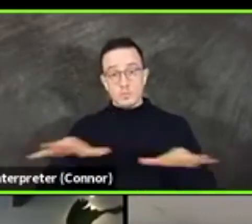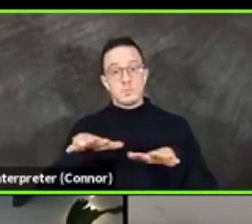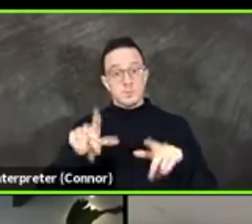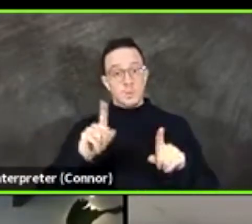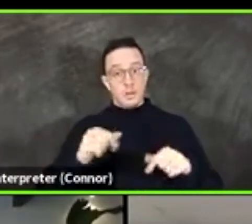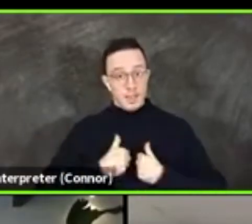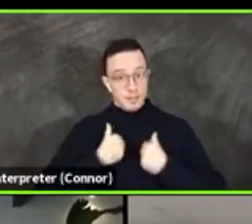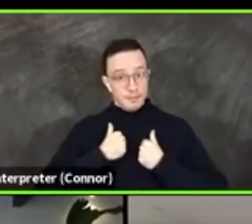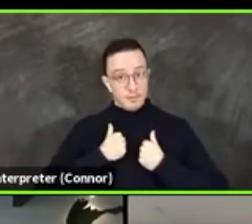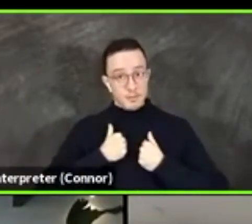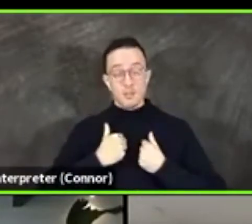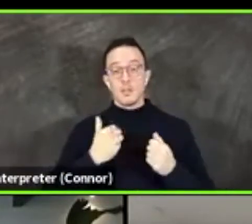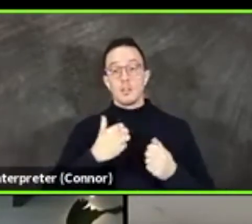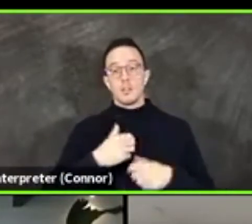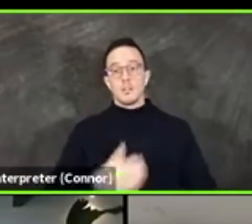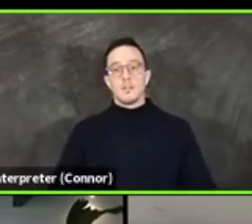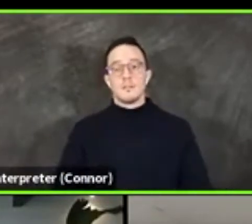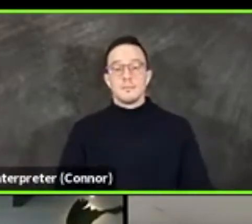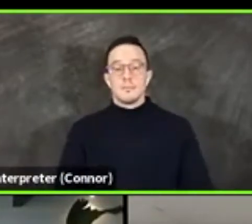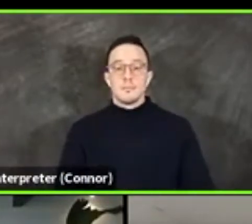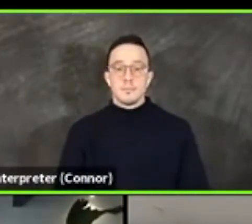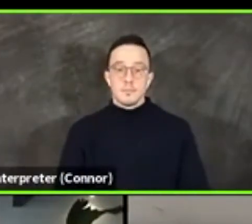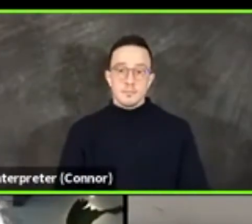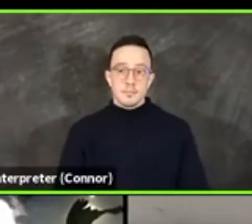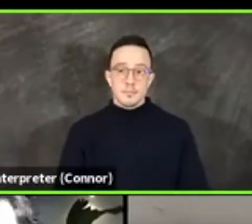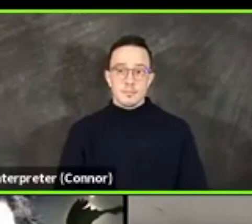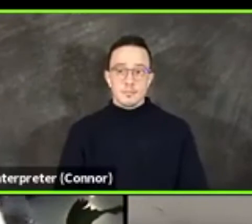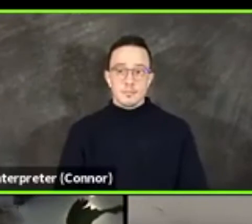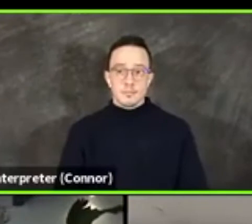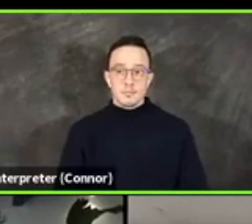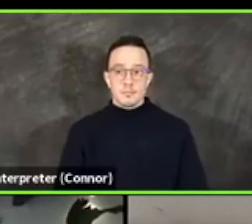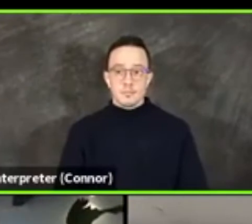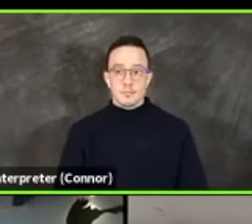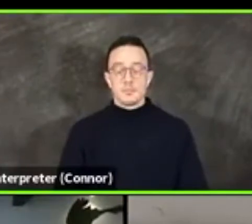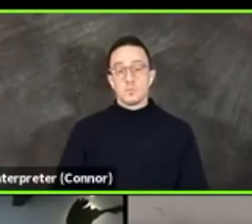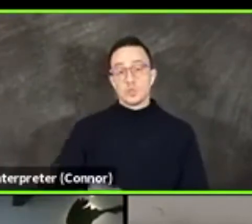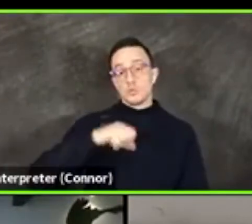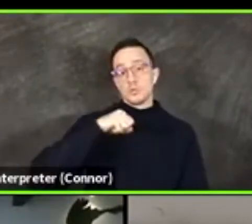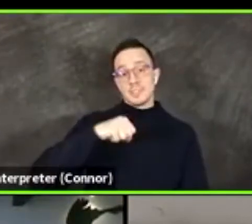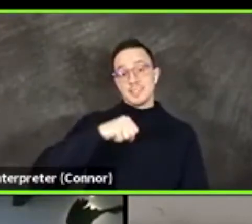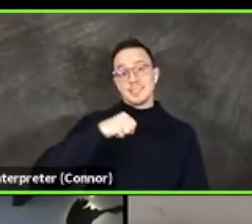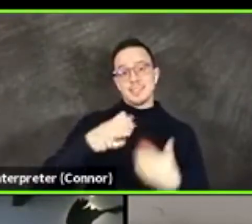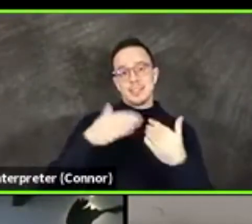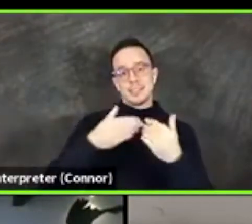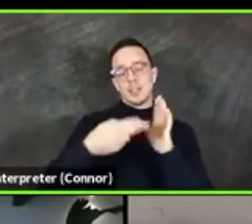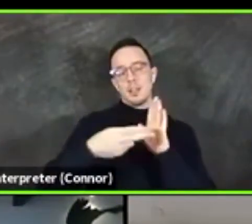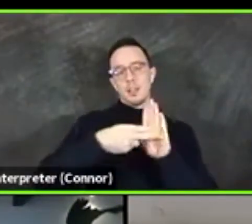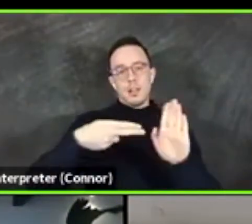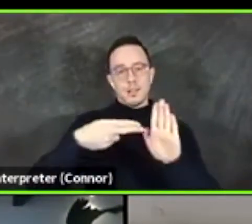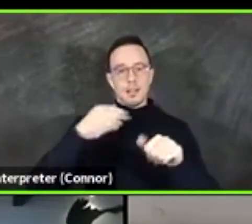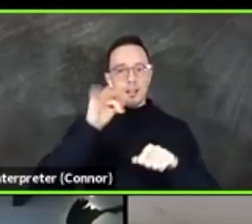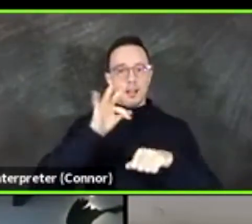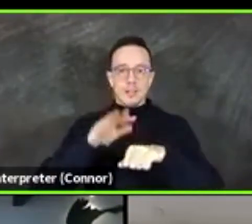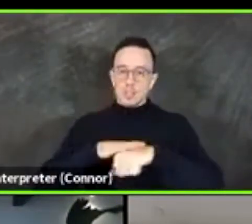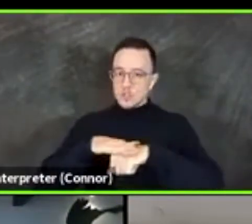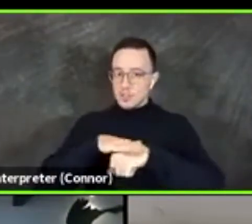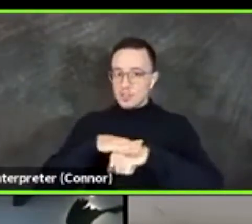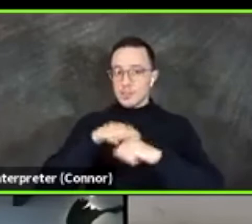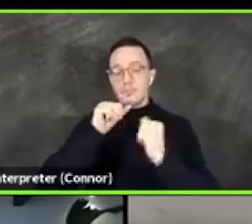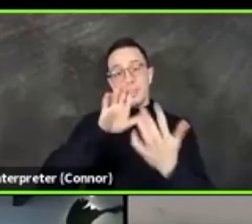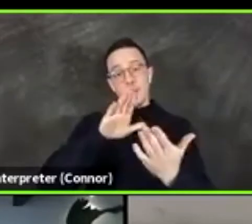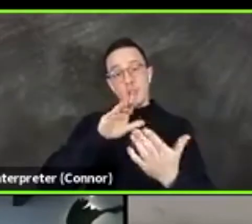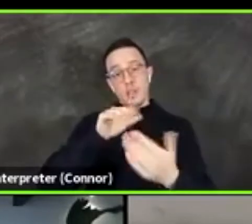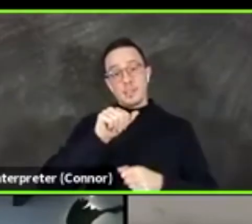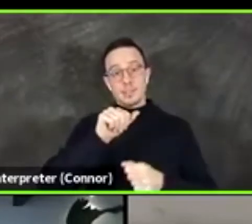LABELING OF "INDIGENOUS METHODOLOGIES EPISTEMOLOGIES" AS COMPLETELY COUNTER TO SO-CALLED